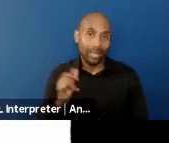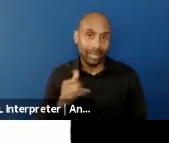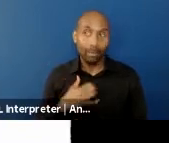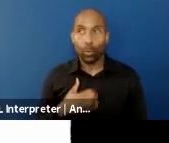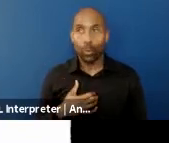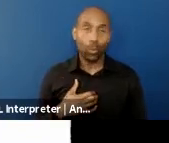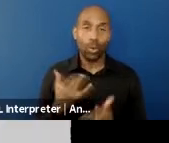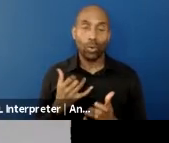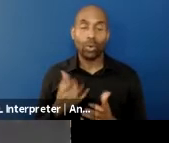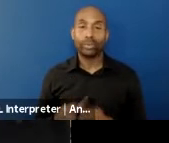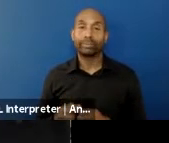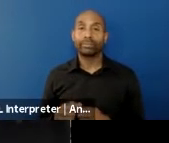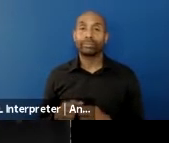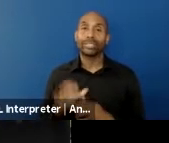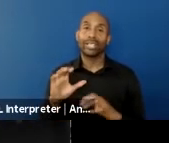Alright. We are back live.